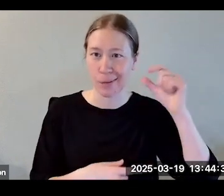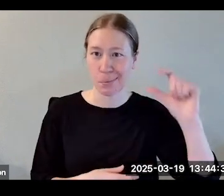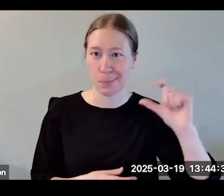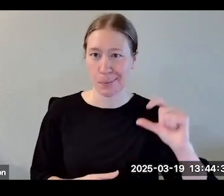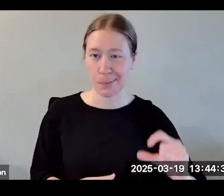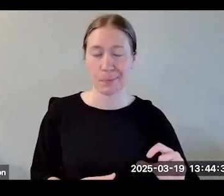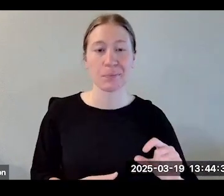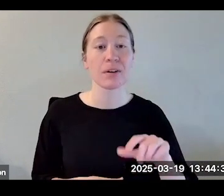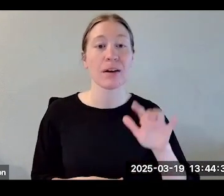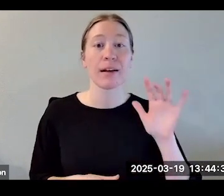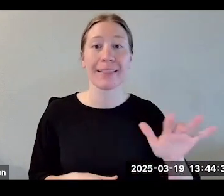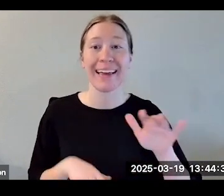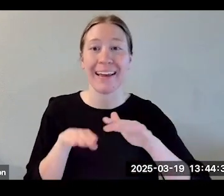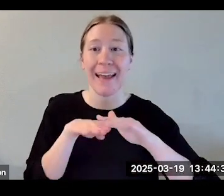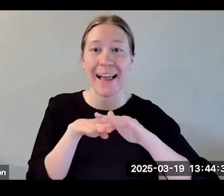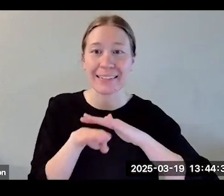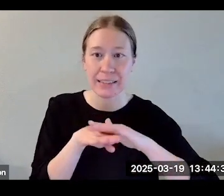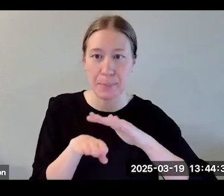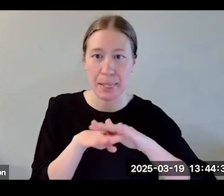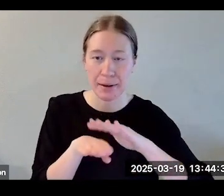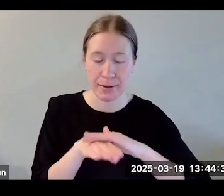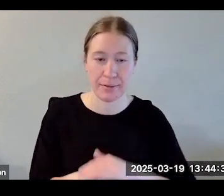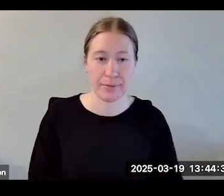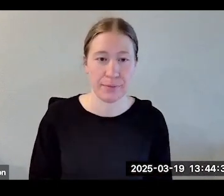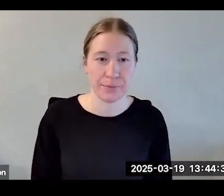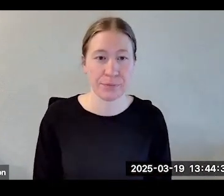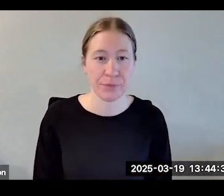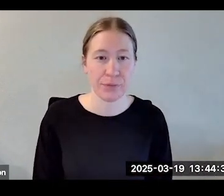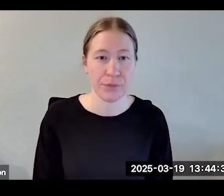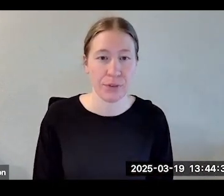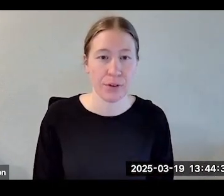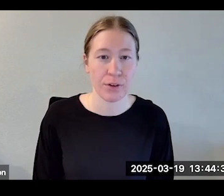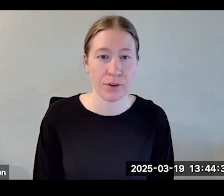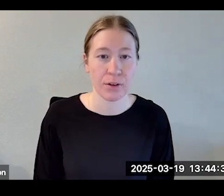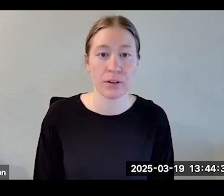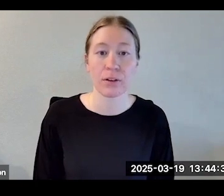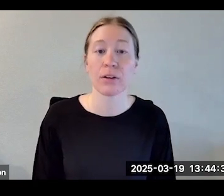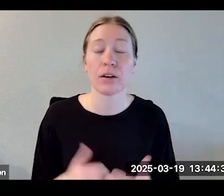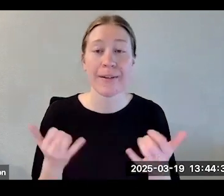to the accessibility option on the left side. And you may see an option